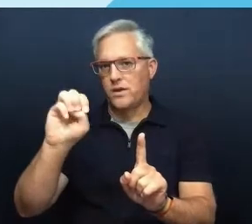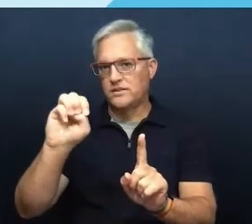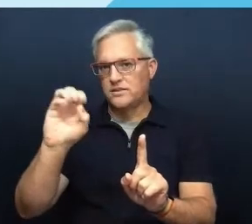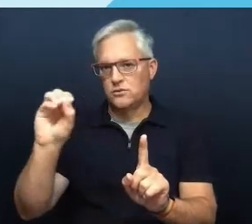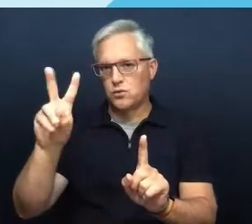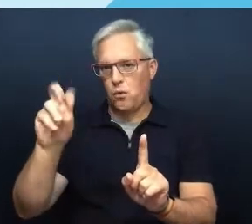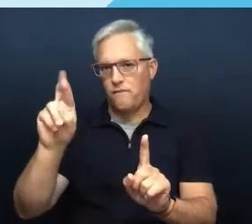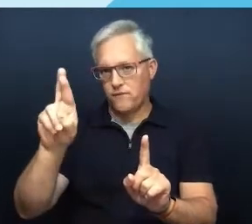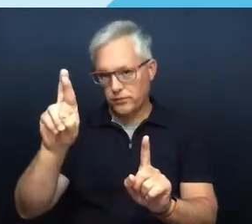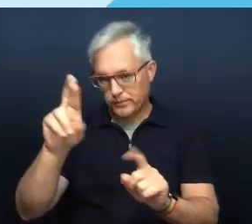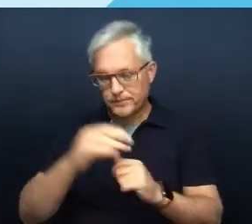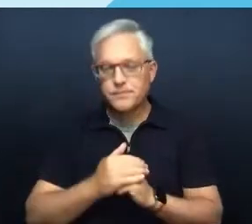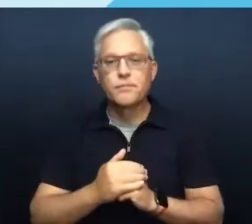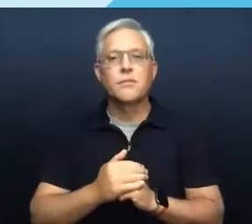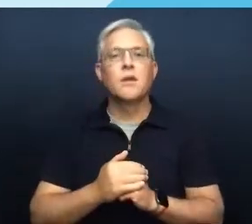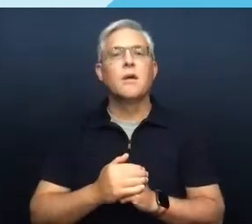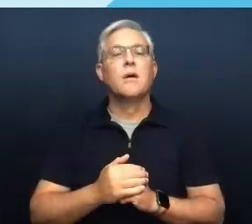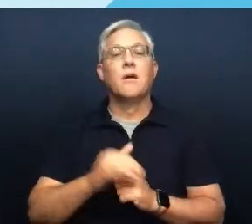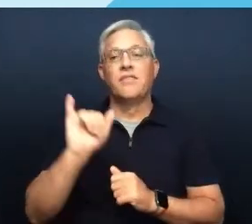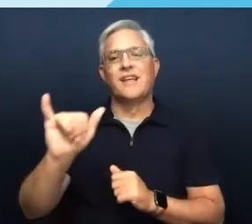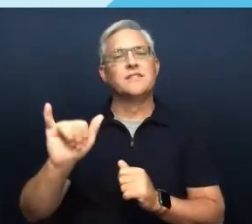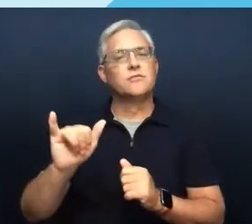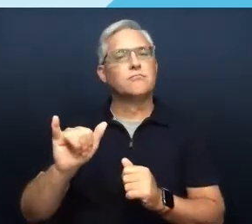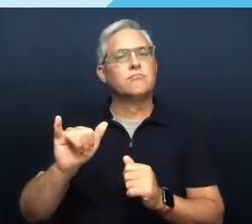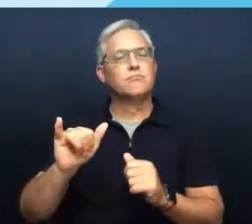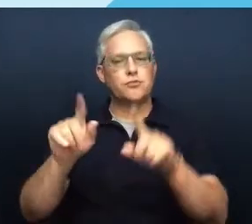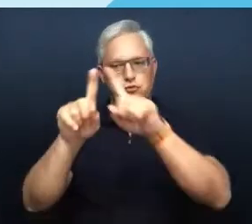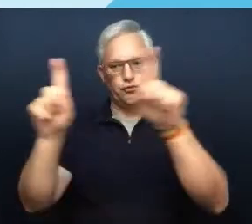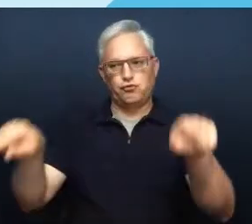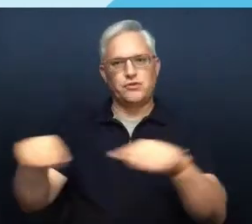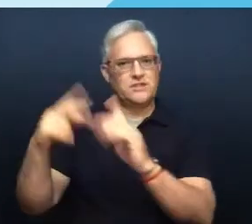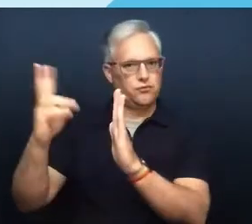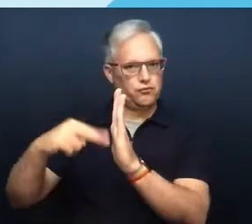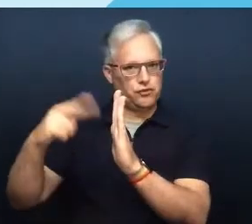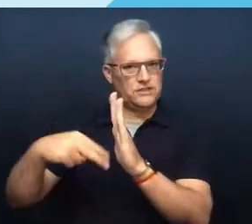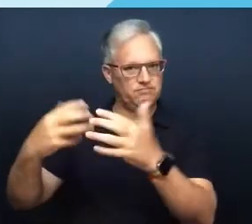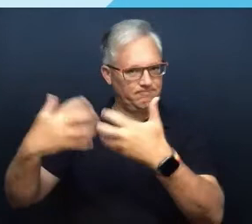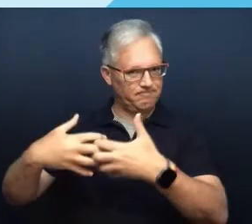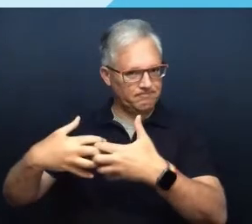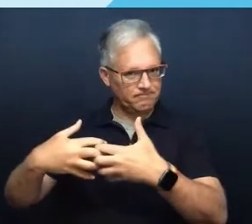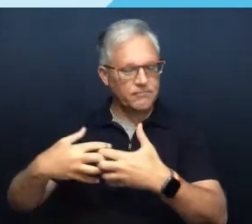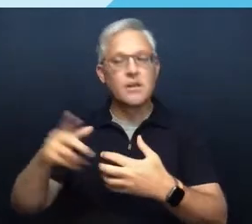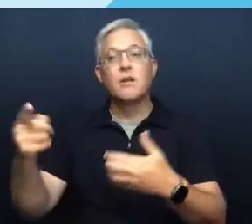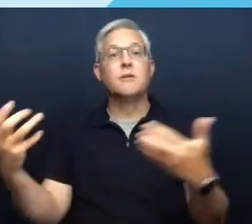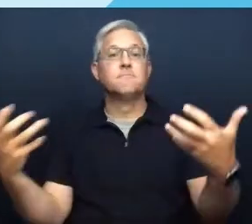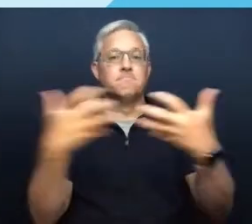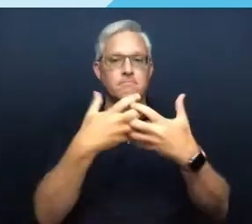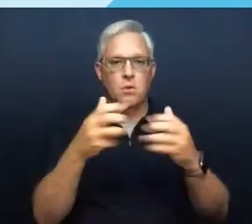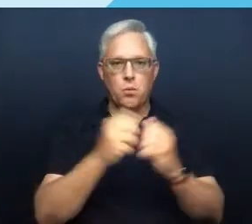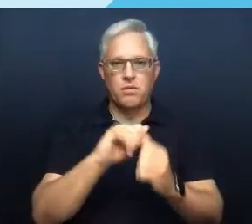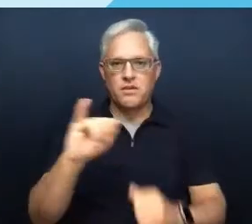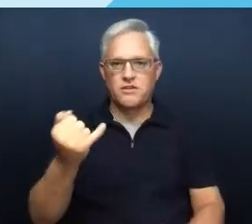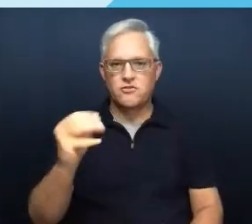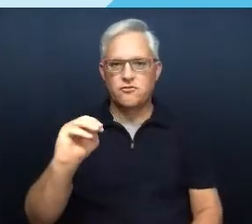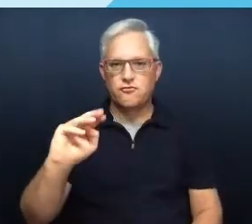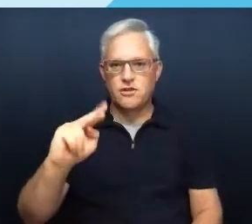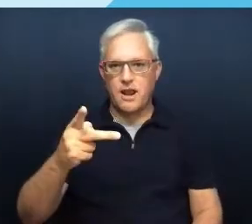within the Jamf Pro interface when Jamf Pro has been coded well and it makes it much easier